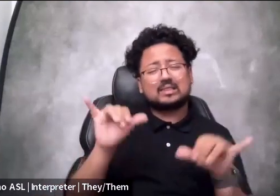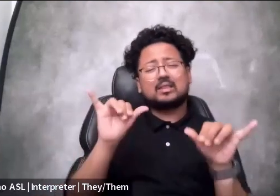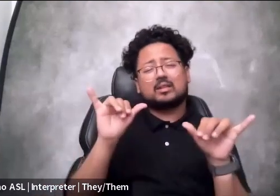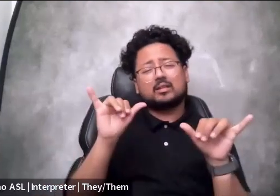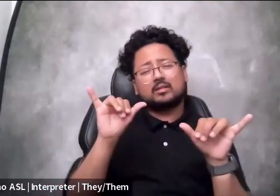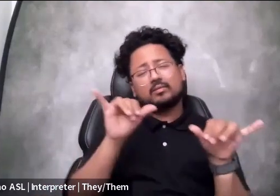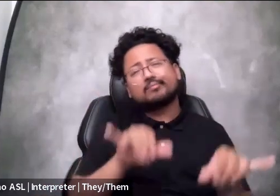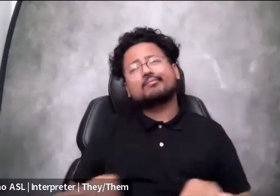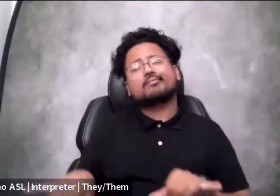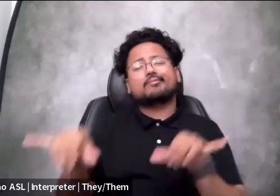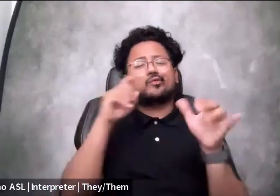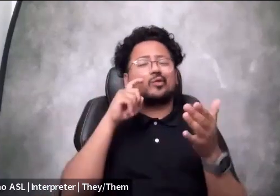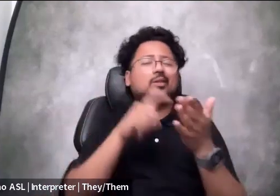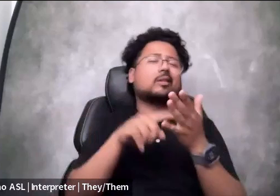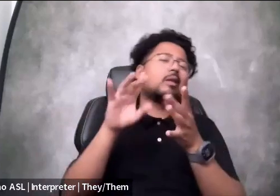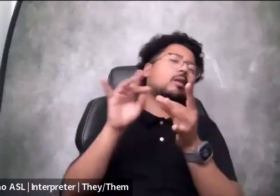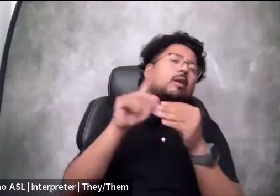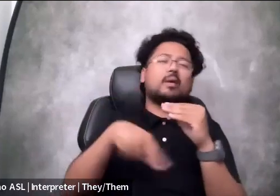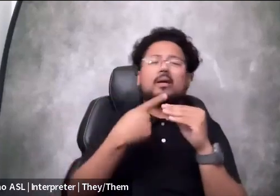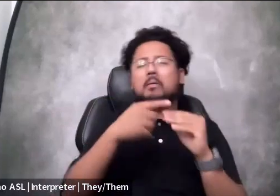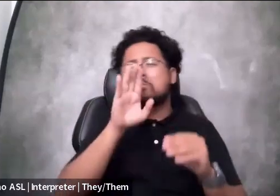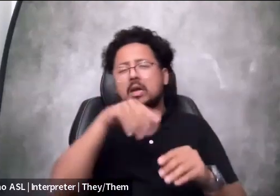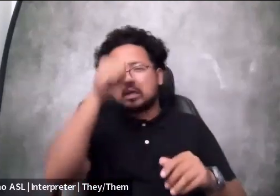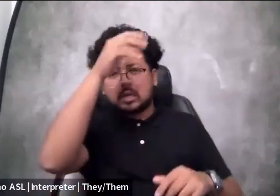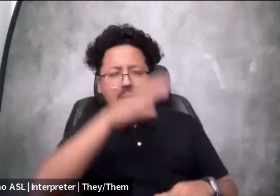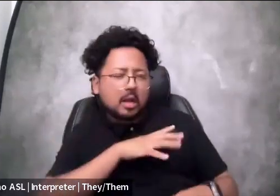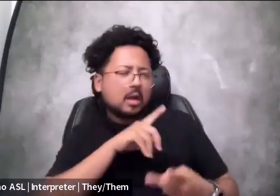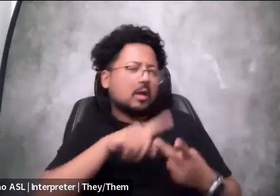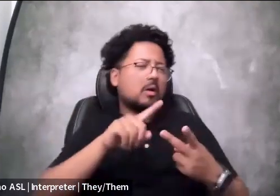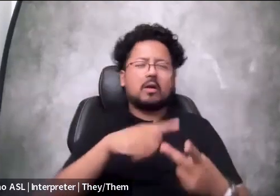lazy and bad guy and the one who's not going to make it in children's